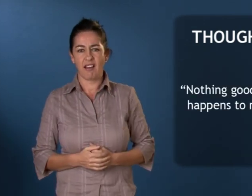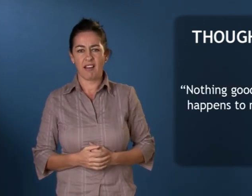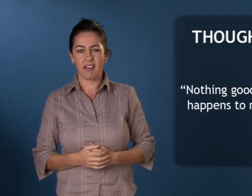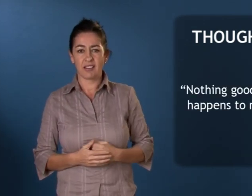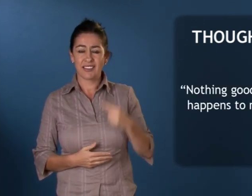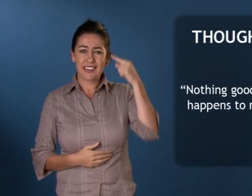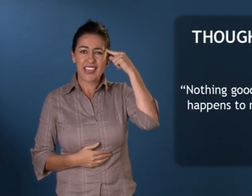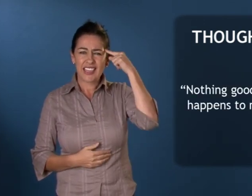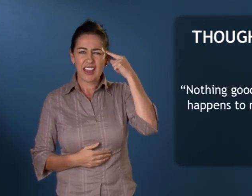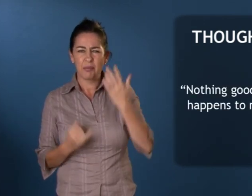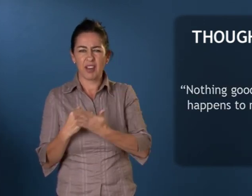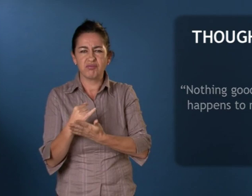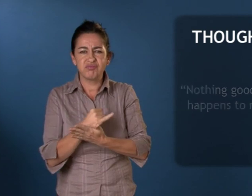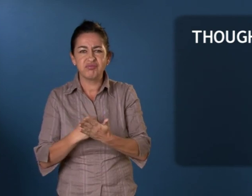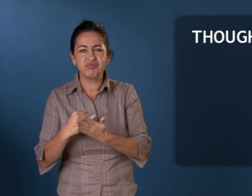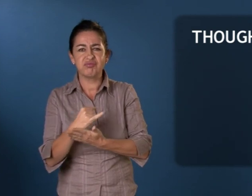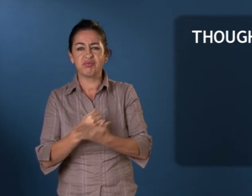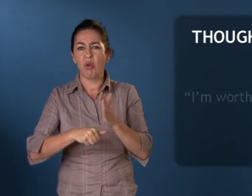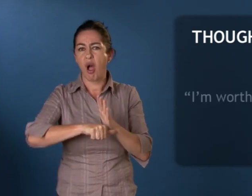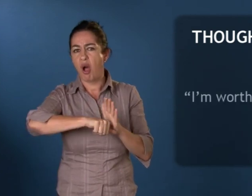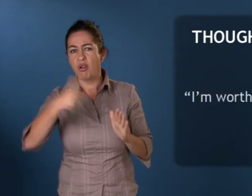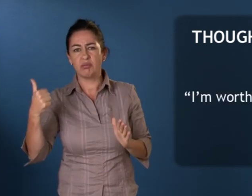Or you may think, "Nothing good ever happens to me."